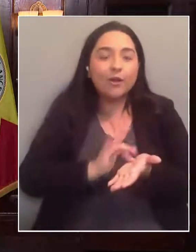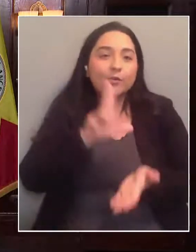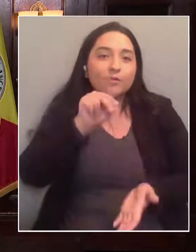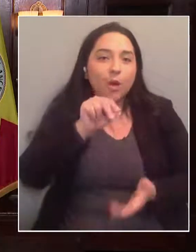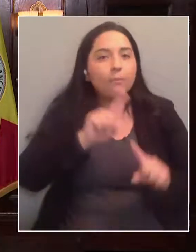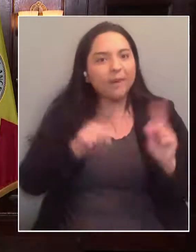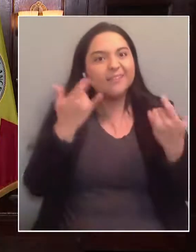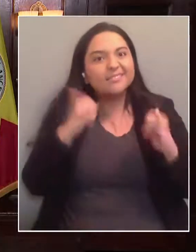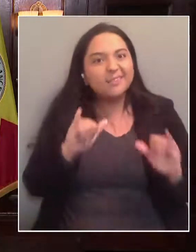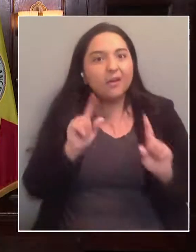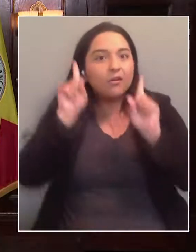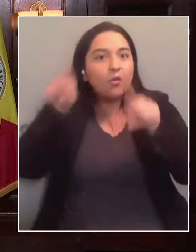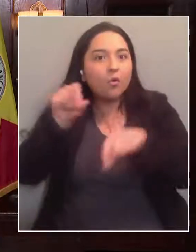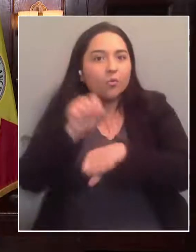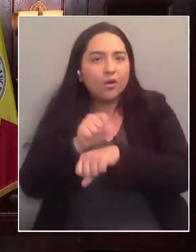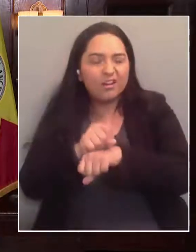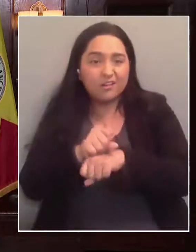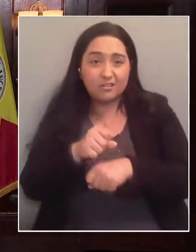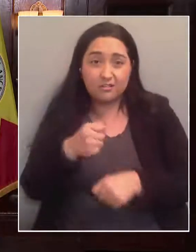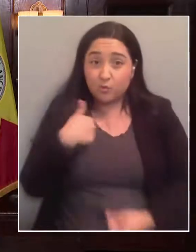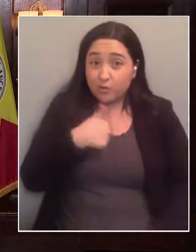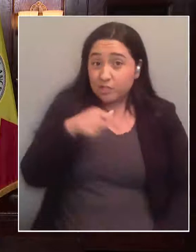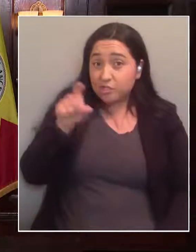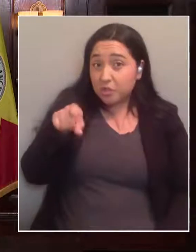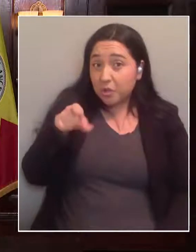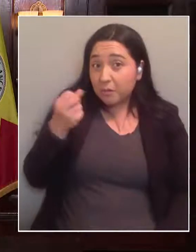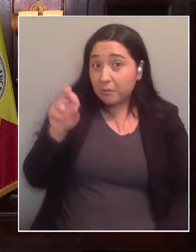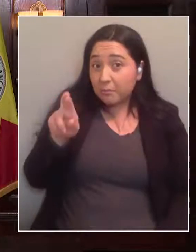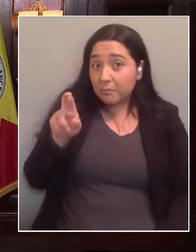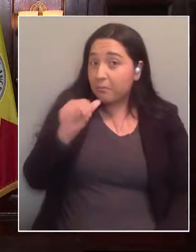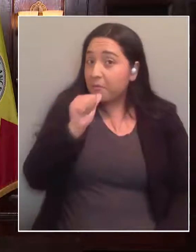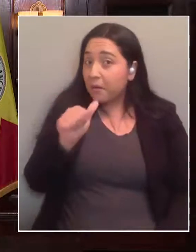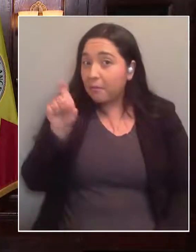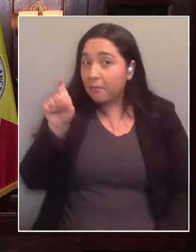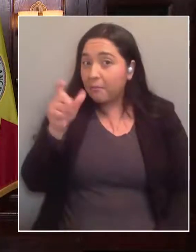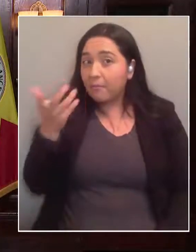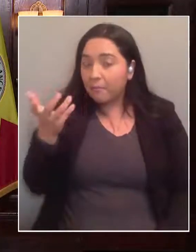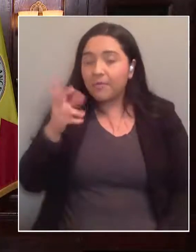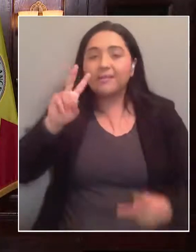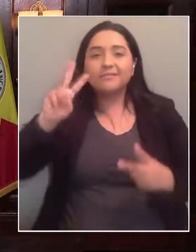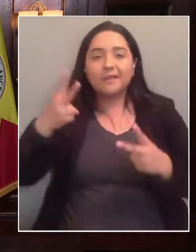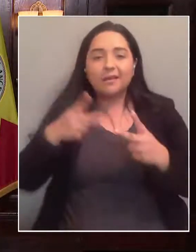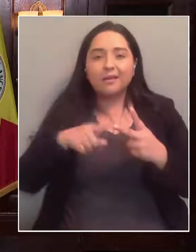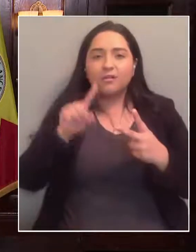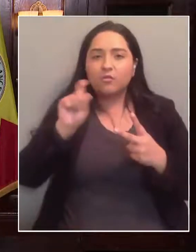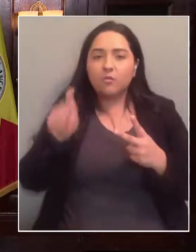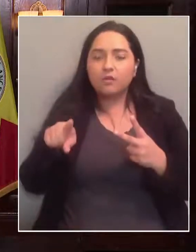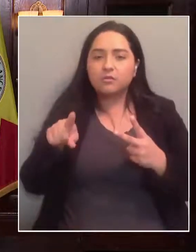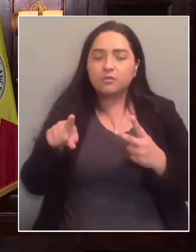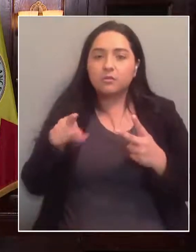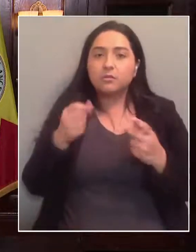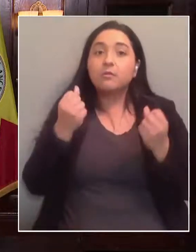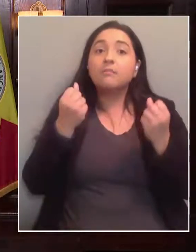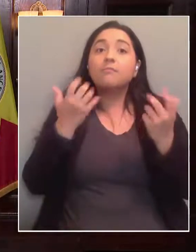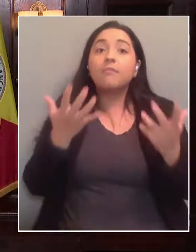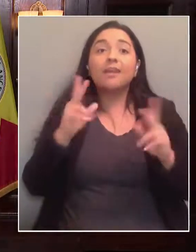WE SHOULD DO OR NOT? AND QUESTION NUMBER 2. MANY PEOPLE HAVE NOT BEEN ABLE TO PAY THE RENT.